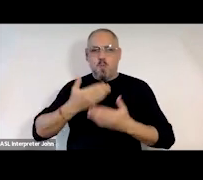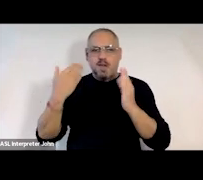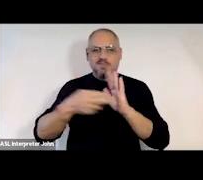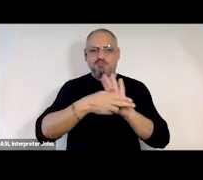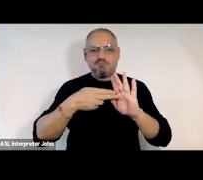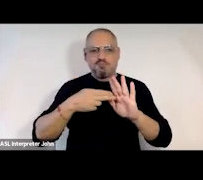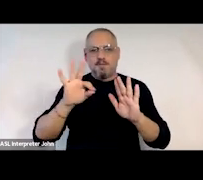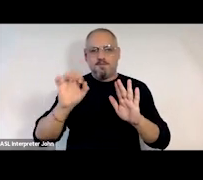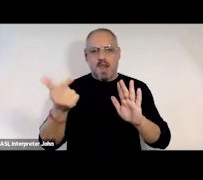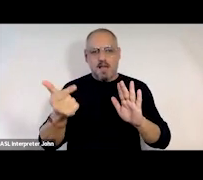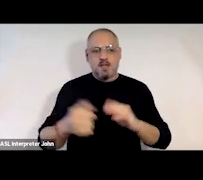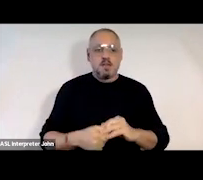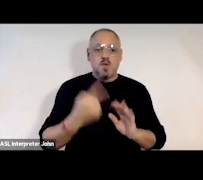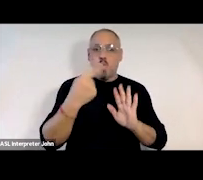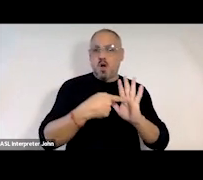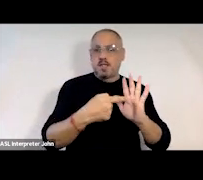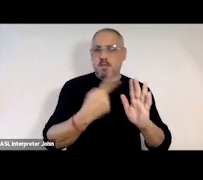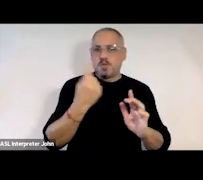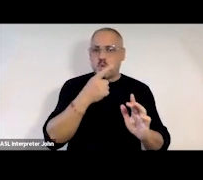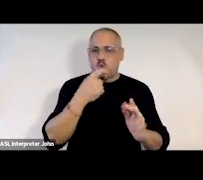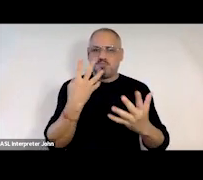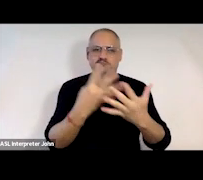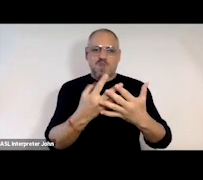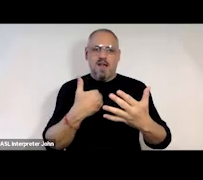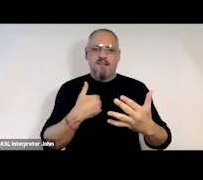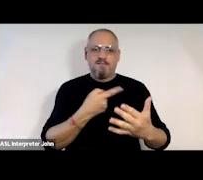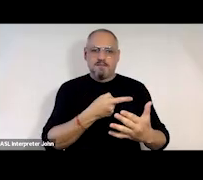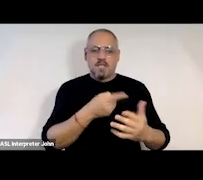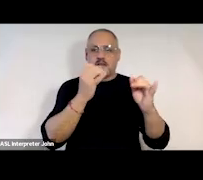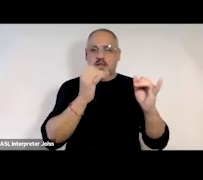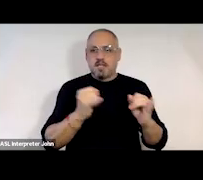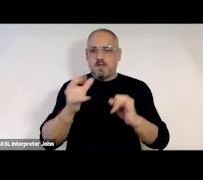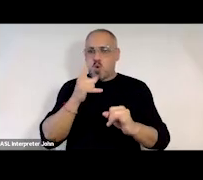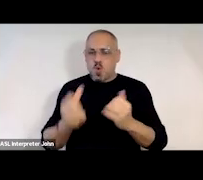An example of that would be someone that's incarcerated. Individuals that are assisting with applications